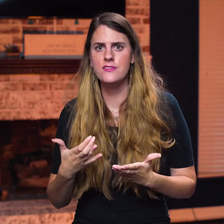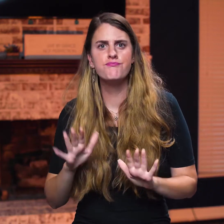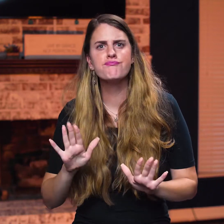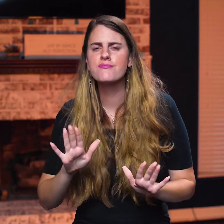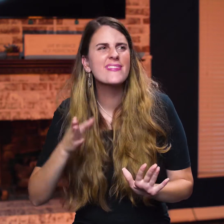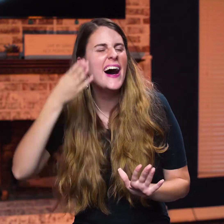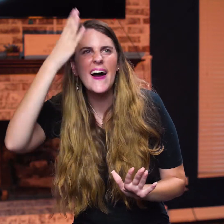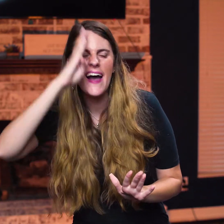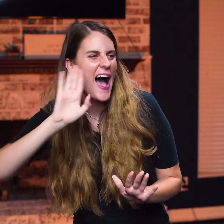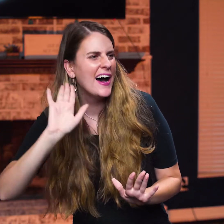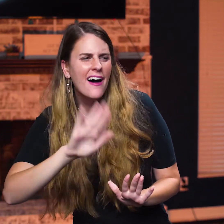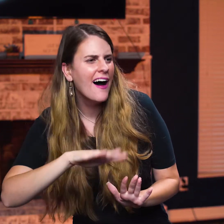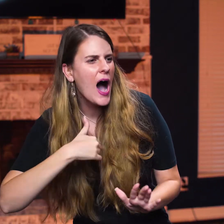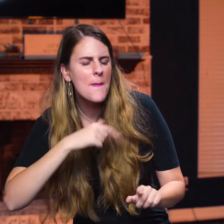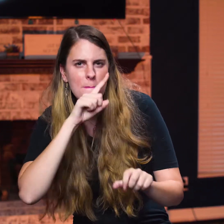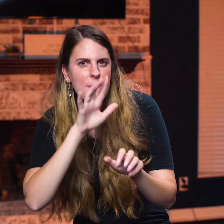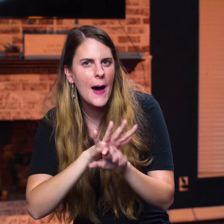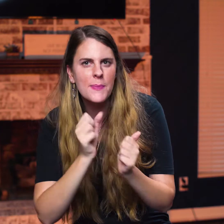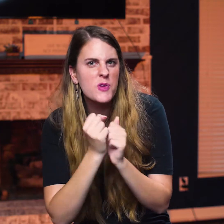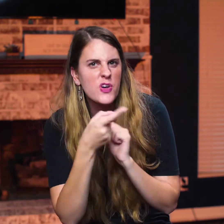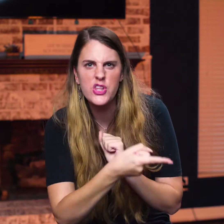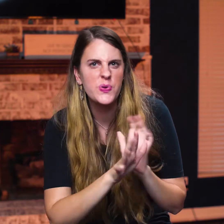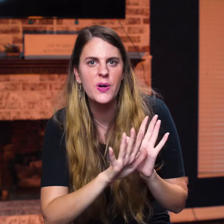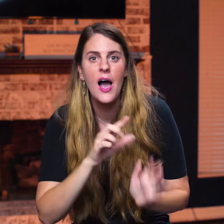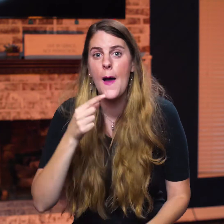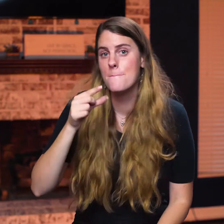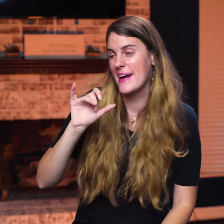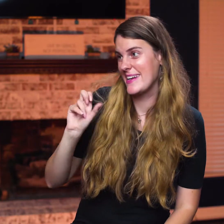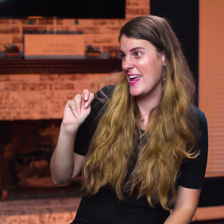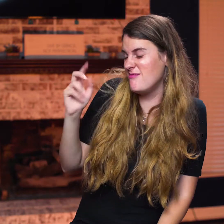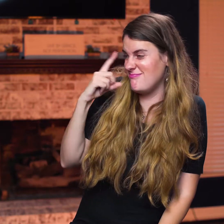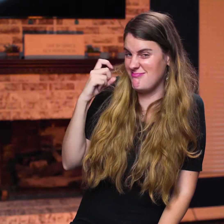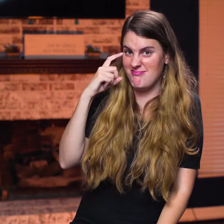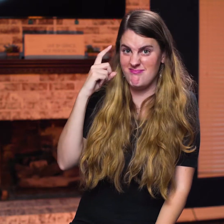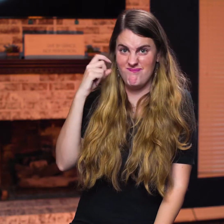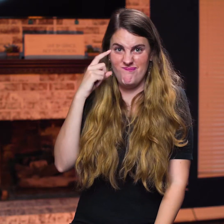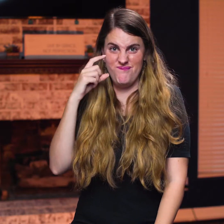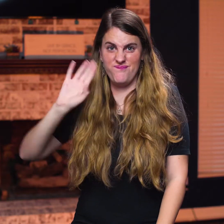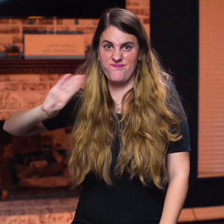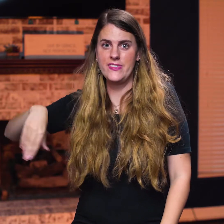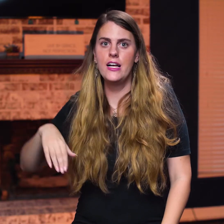God promises to be with him, but Gideon is skeptical.